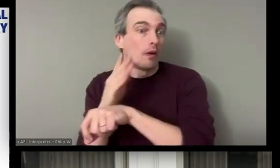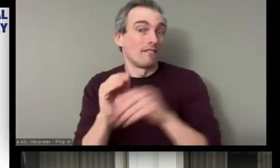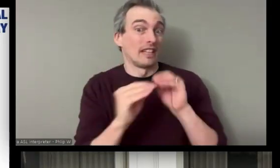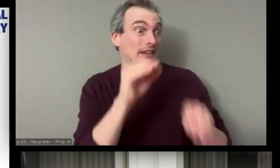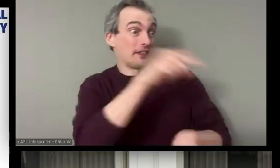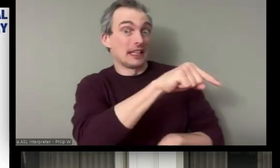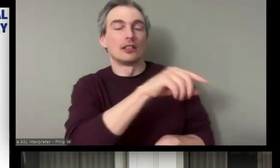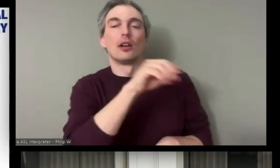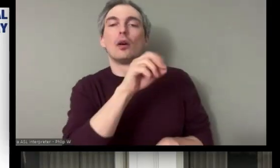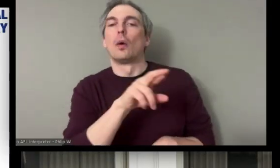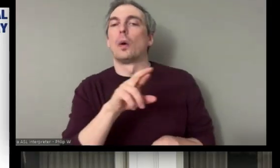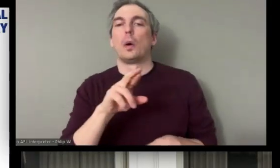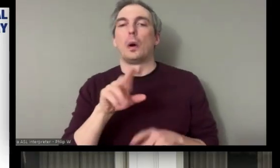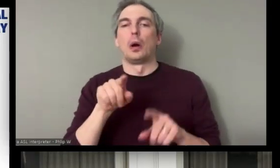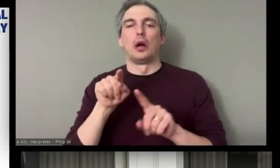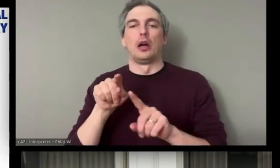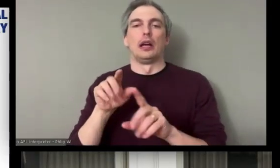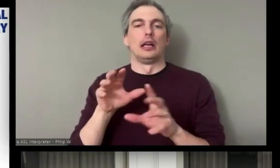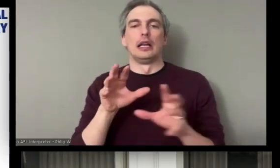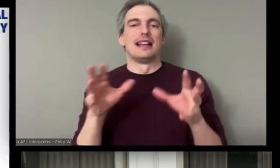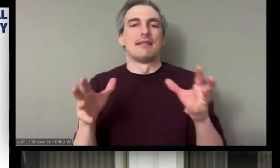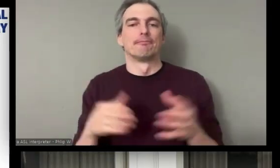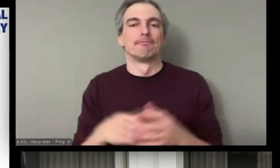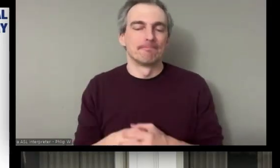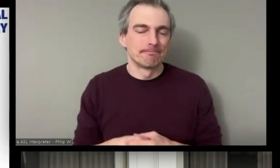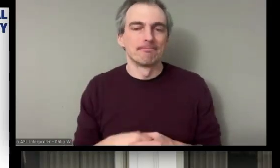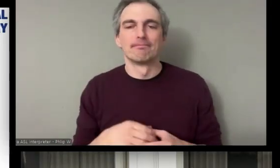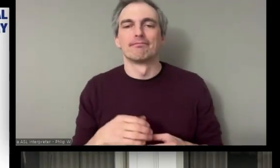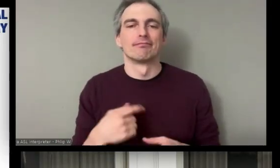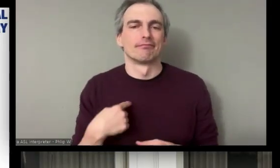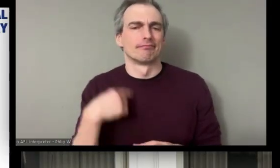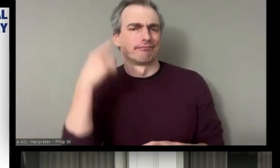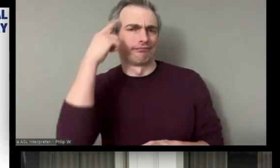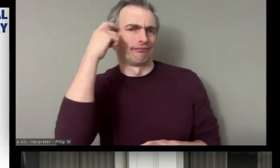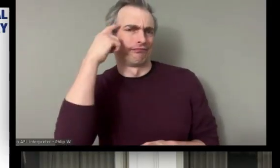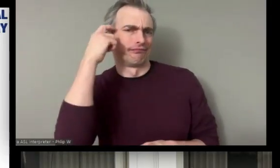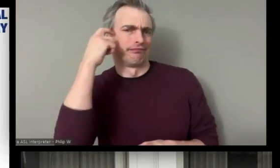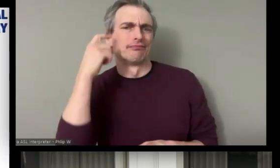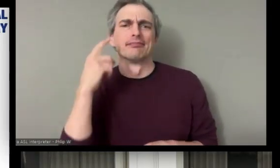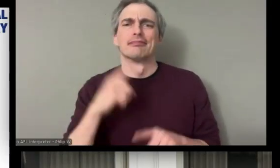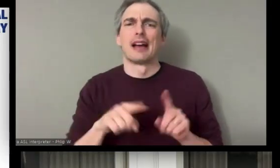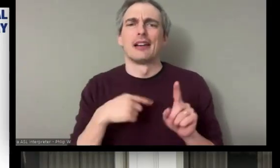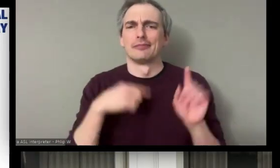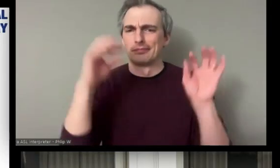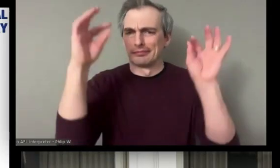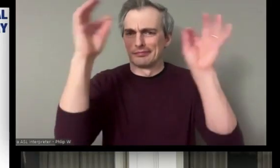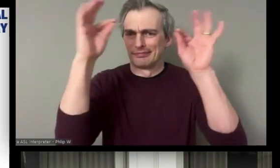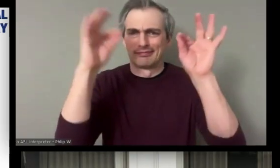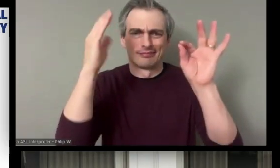But I really don't know that much about it. And then another place that's really good now is this text-to-speech.